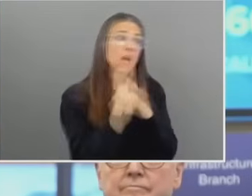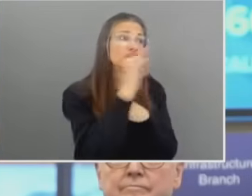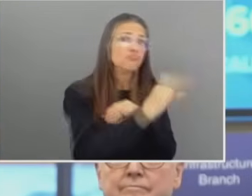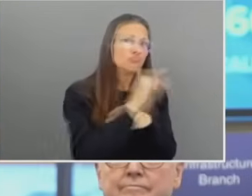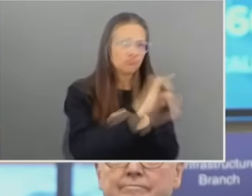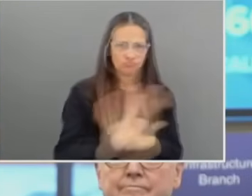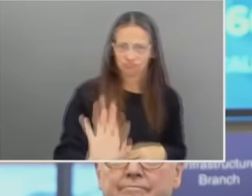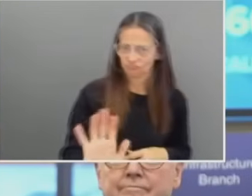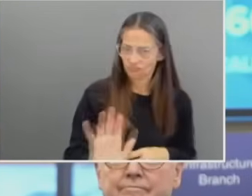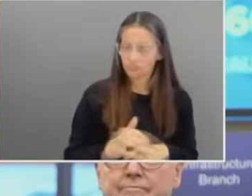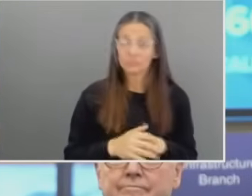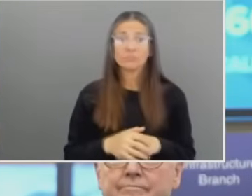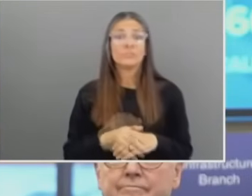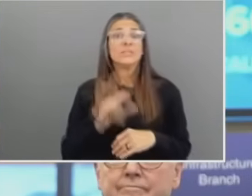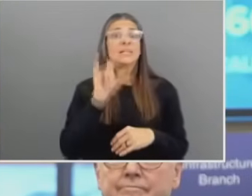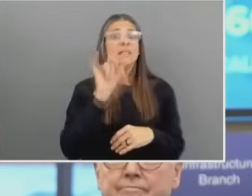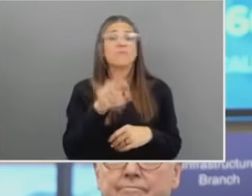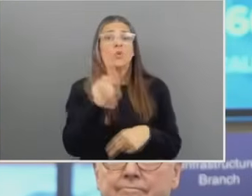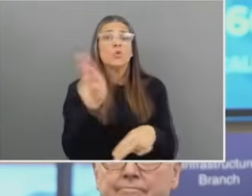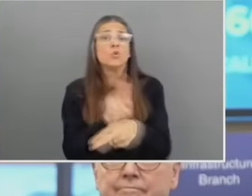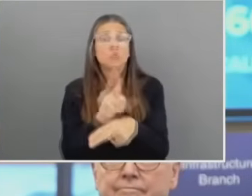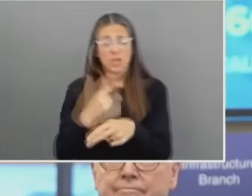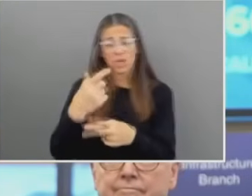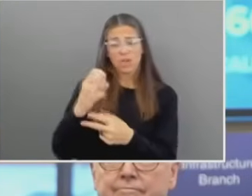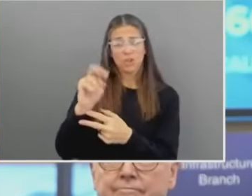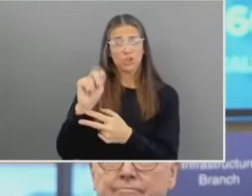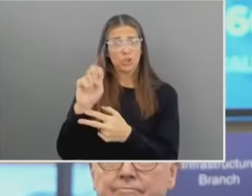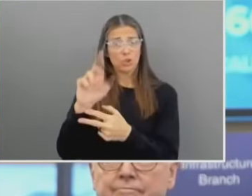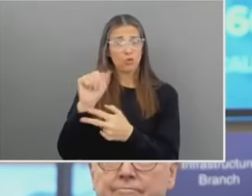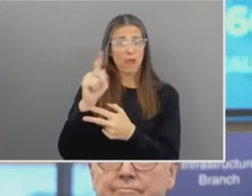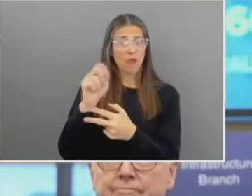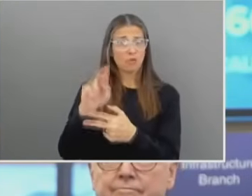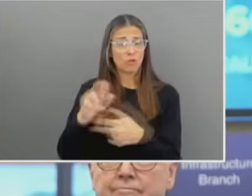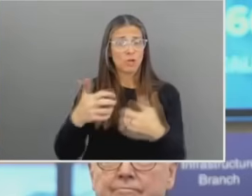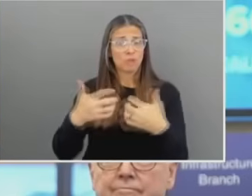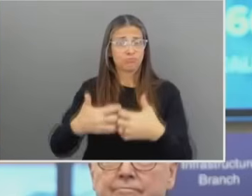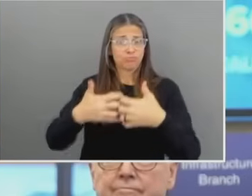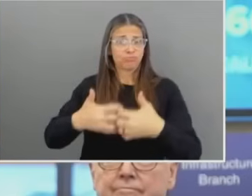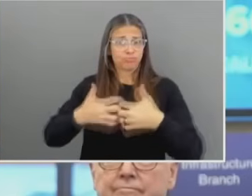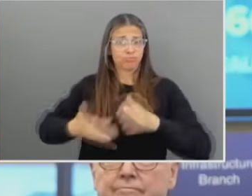KEEP YOUR PETS INDOORS. DON’T GO OUTSIDE FOR EXTENDED PERIODS OF TIME.